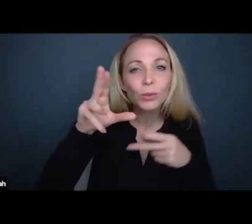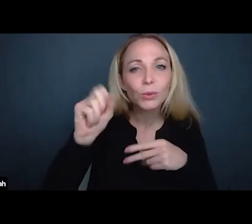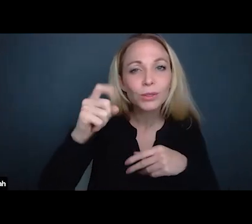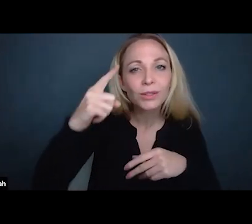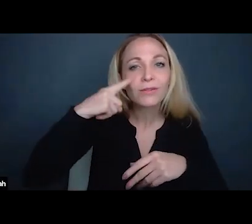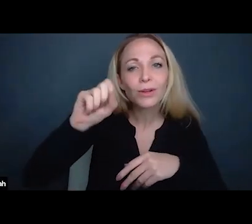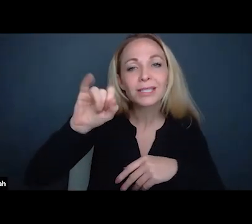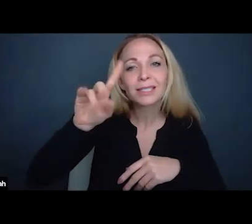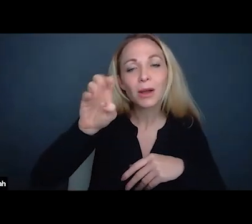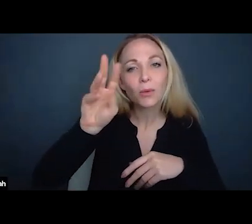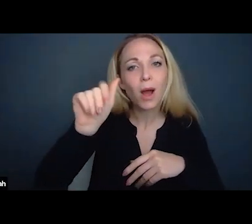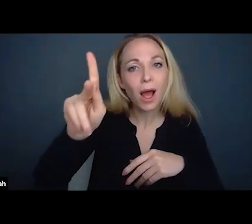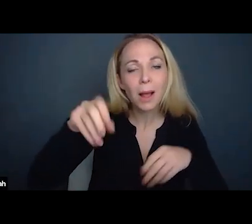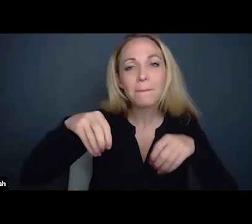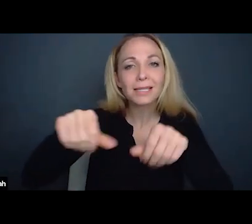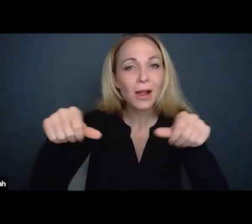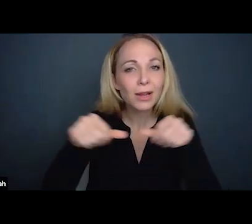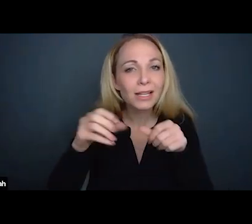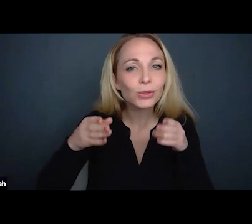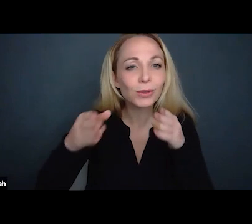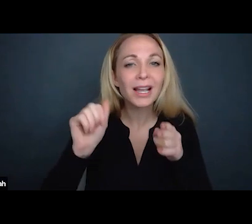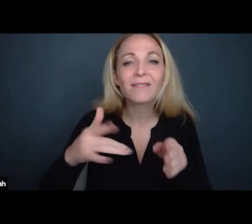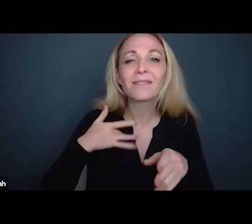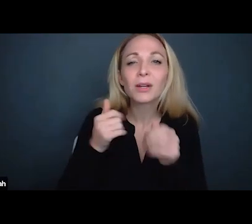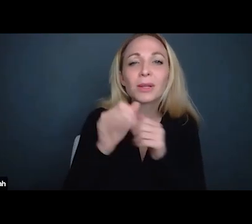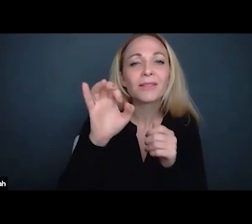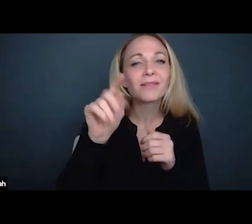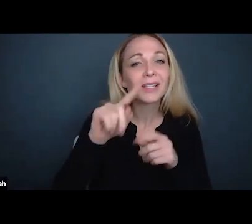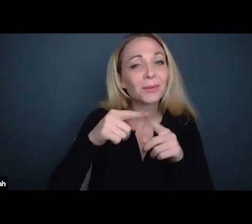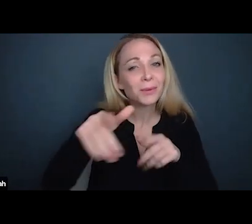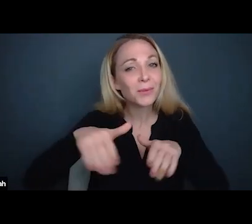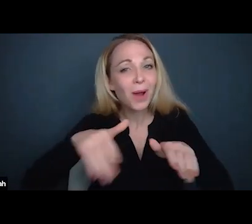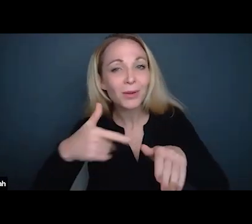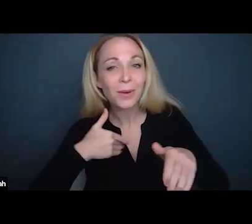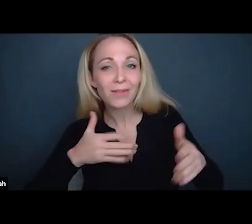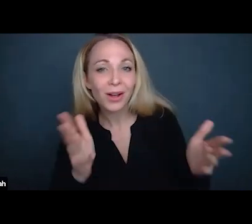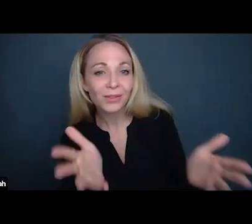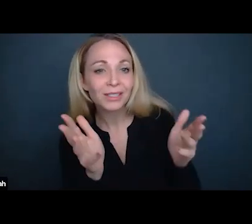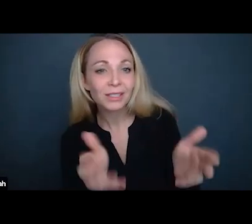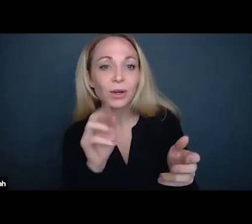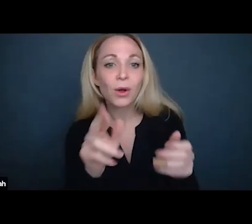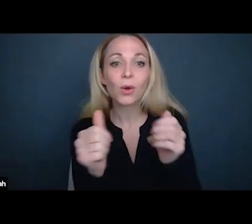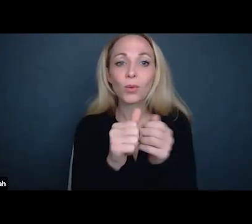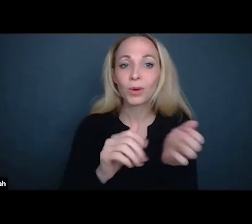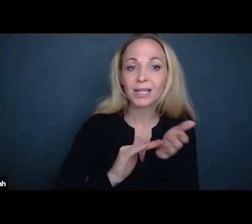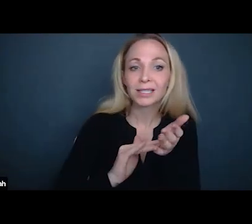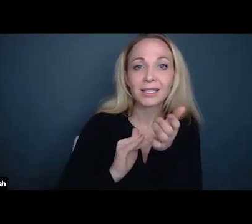These can be felt with the feet, while walking and having a conversation or with a tactile cane.